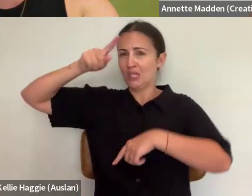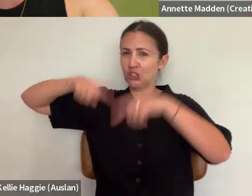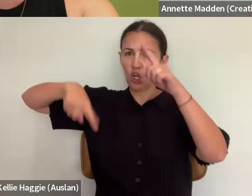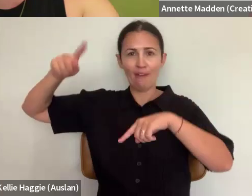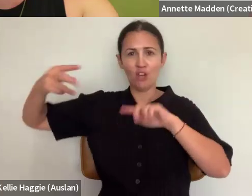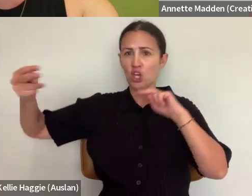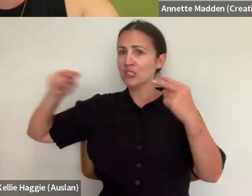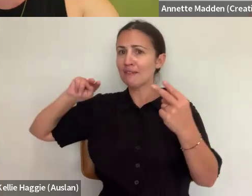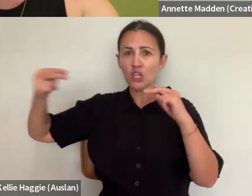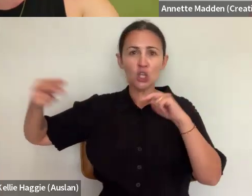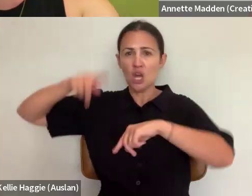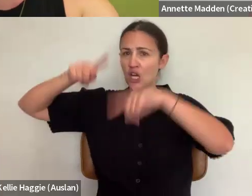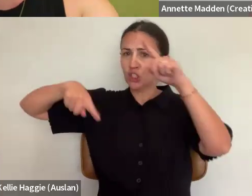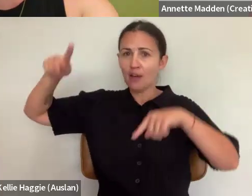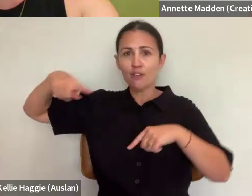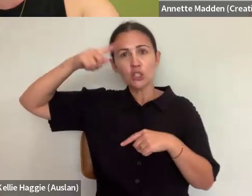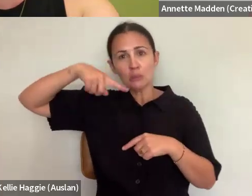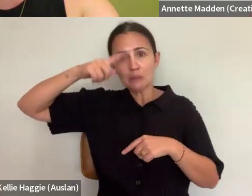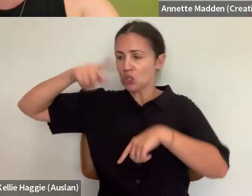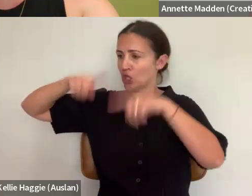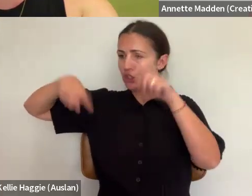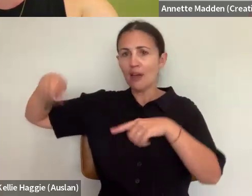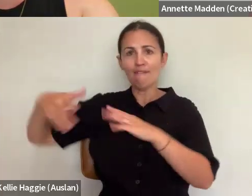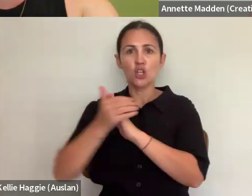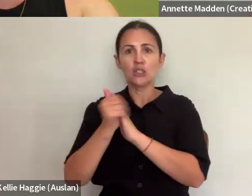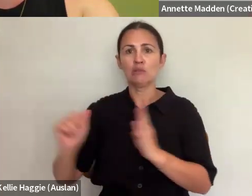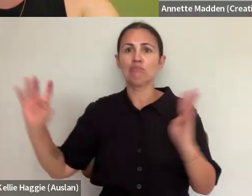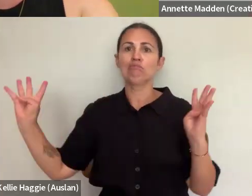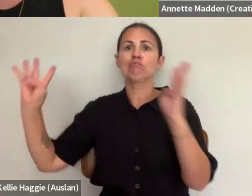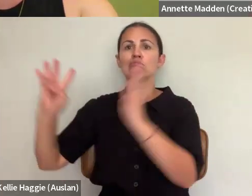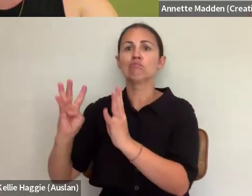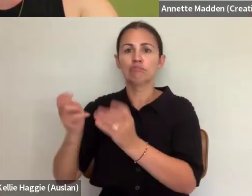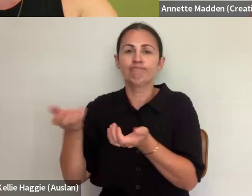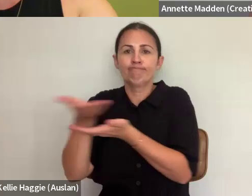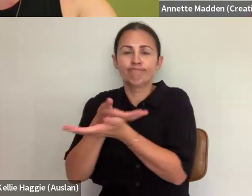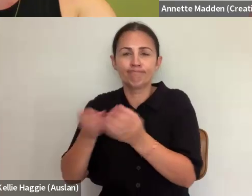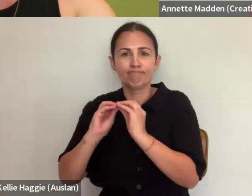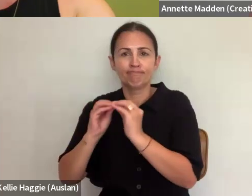physical theatre and also have – making sure we have a adversity of views,